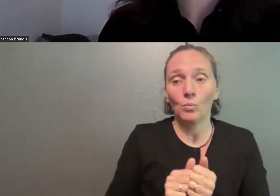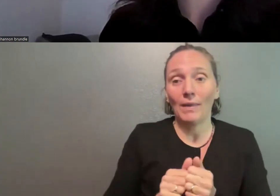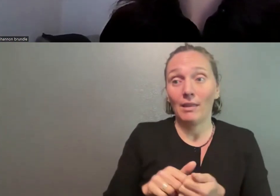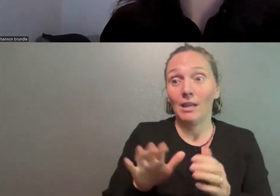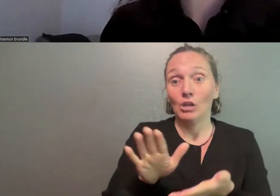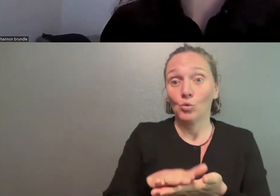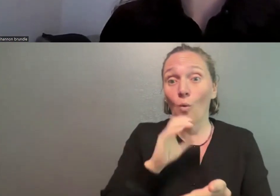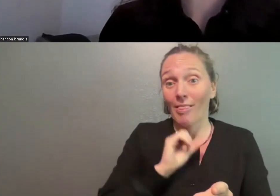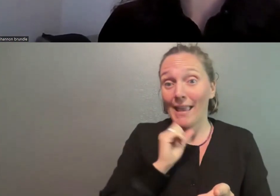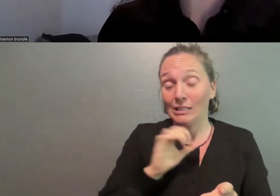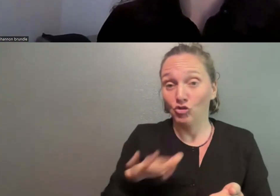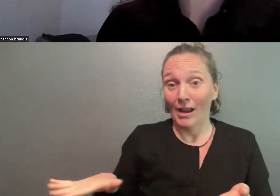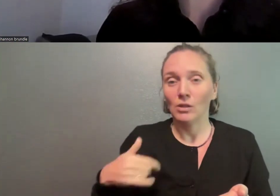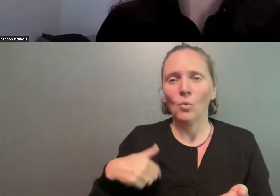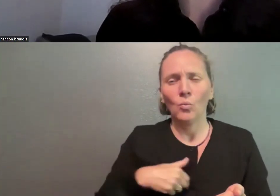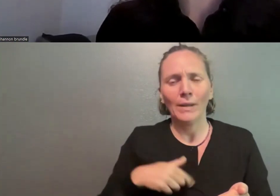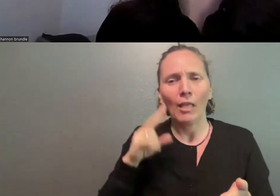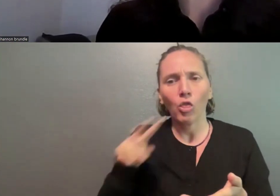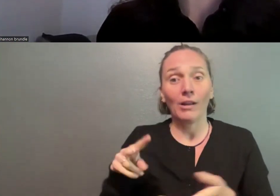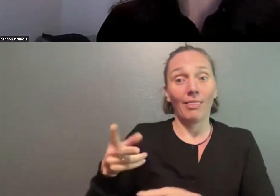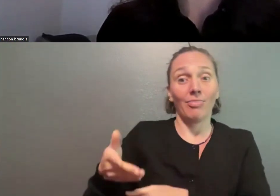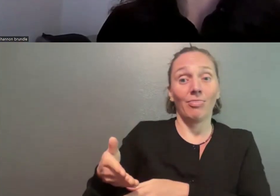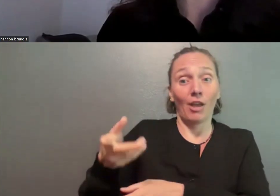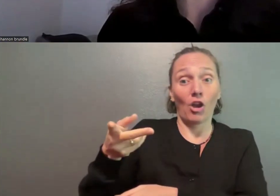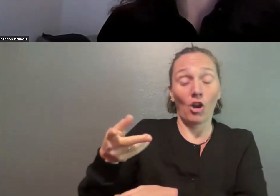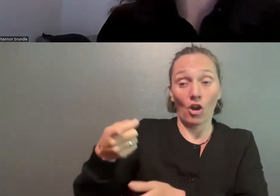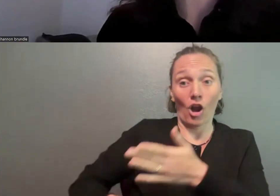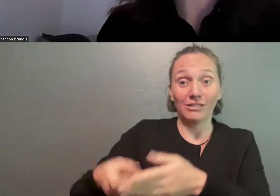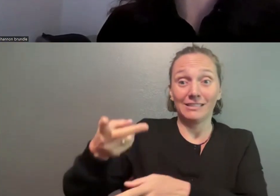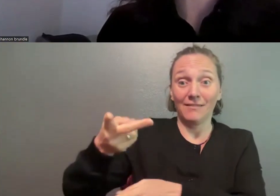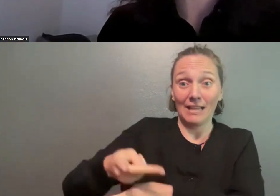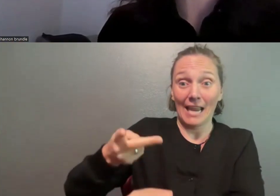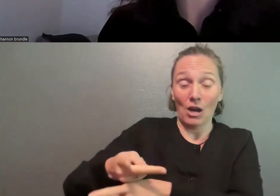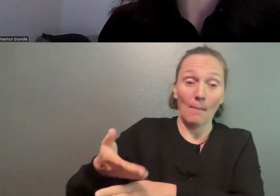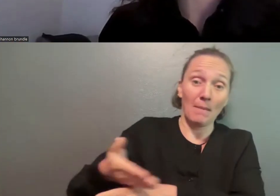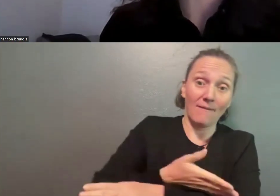we're looking at the cost of child care before and after school. We're looking at what they need to eat,